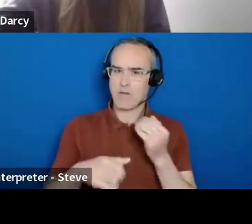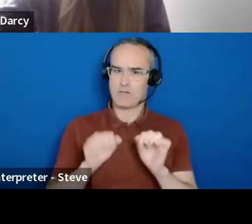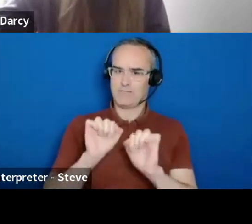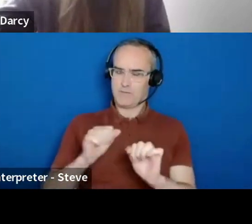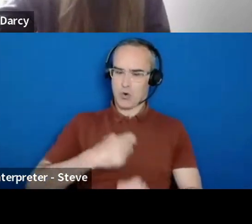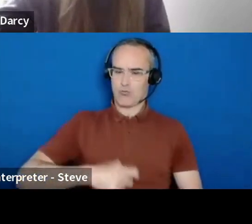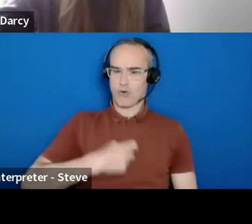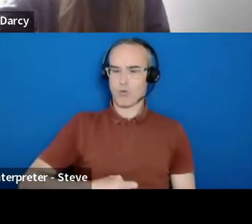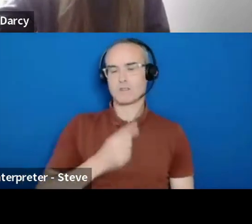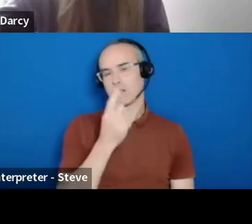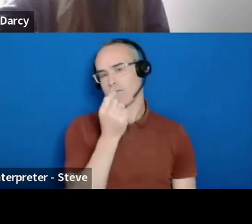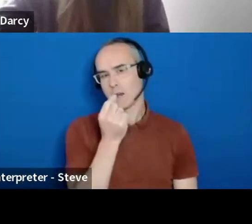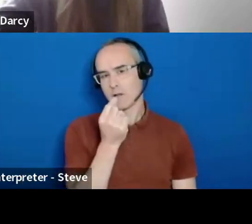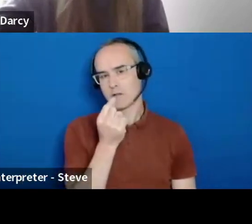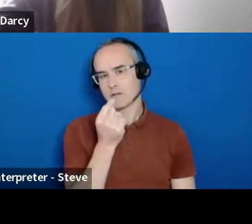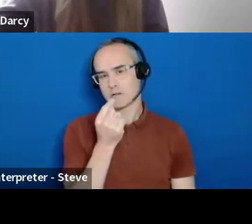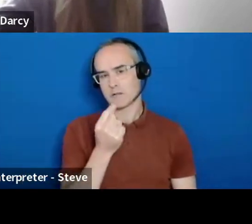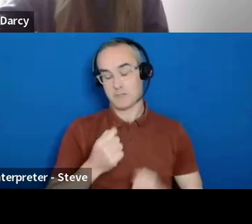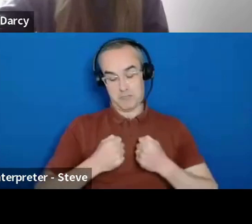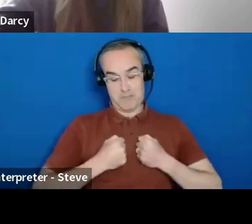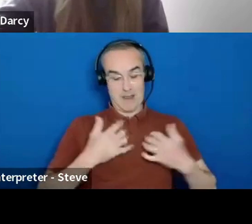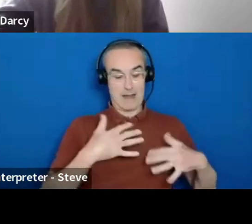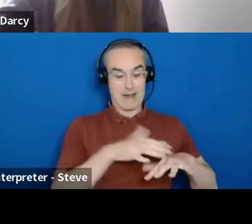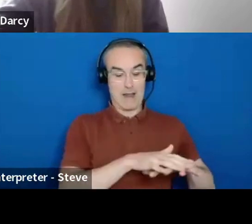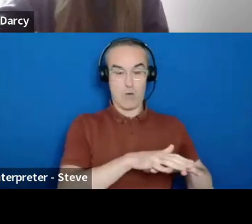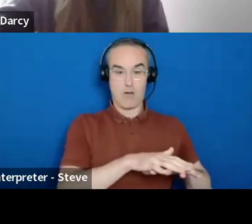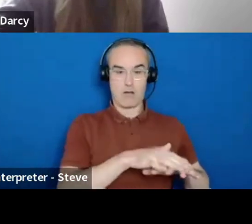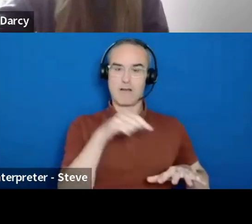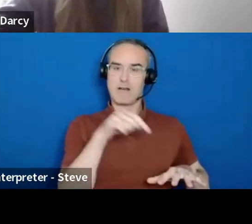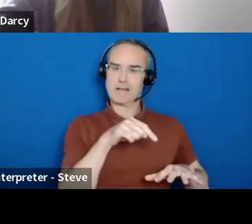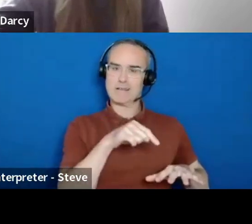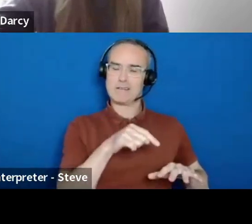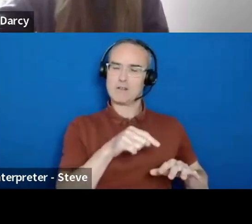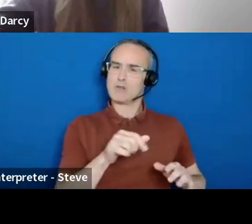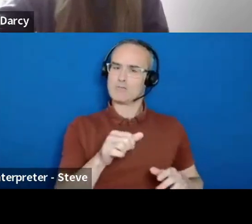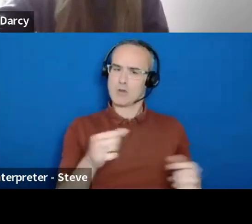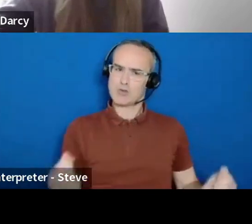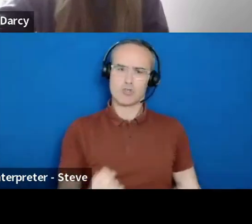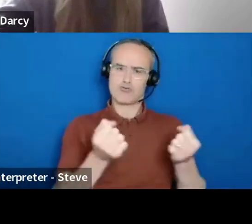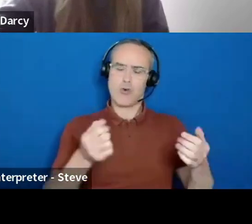'cause within our network we have quite a strong focus on wanting to improve